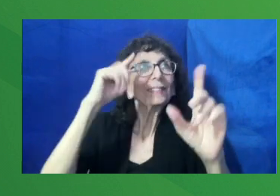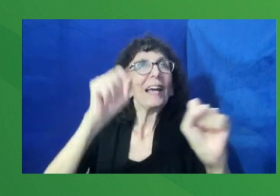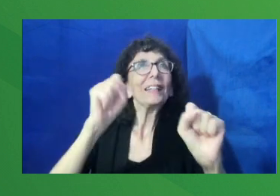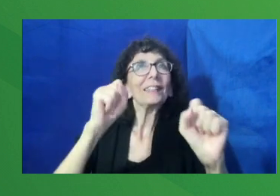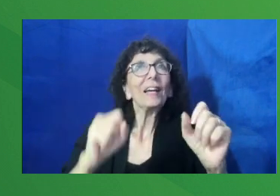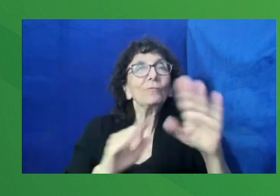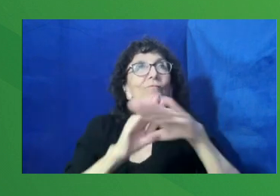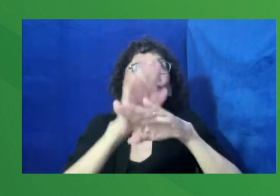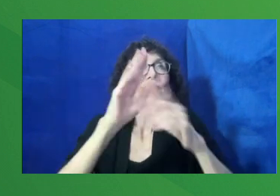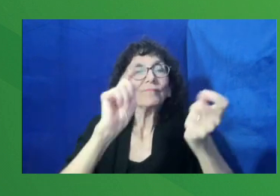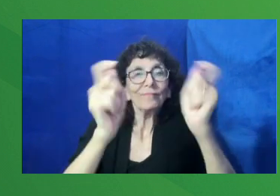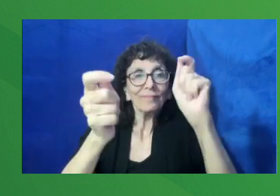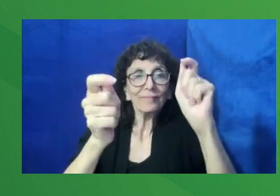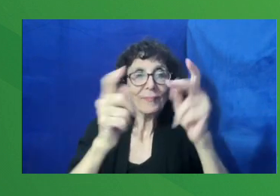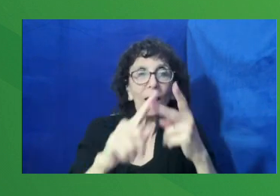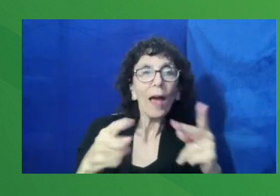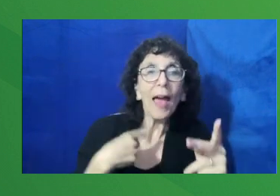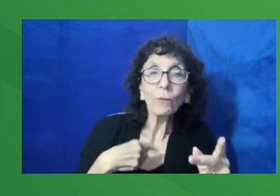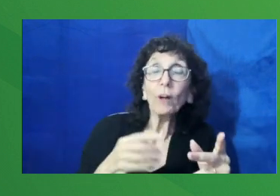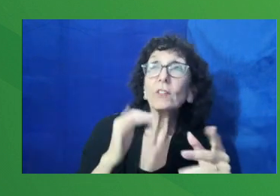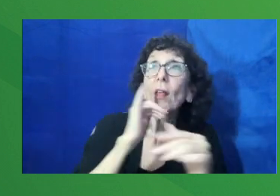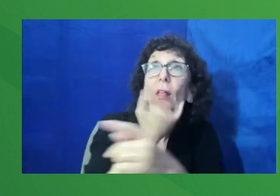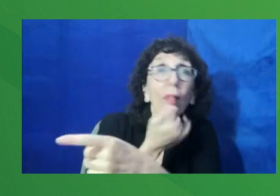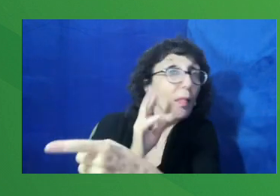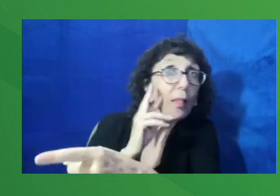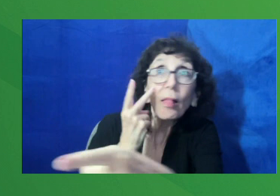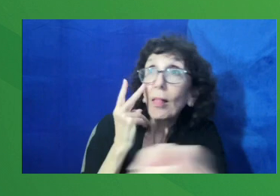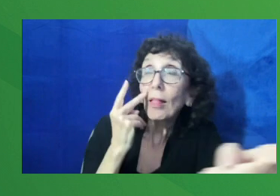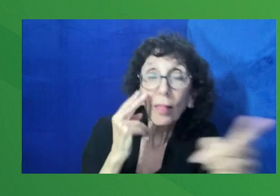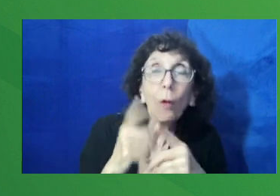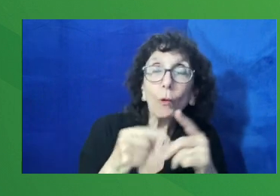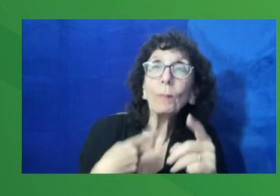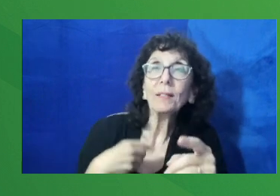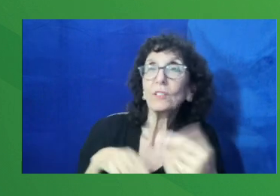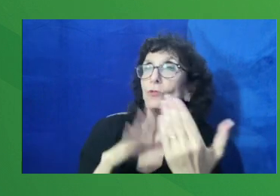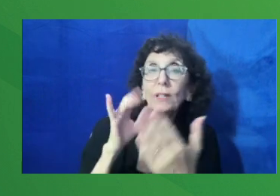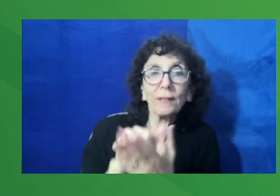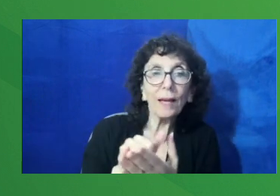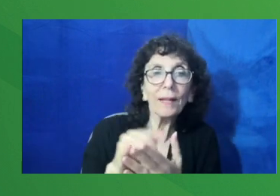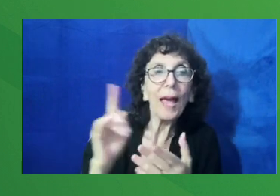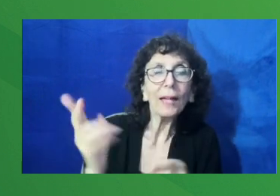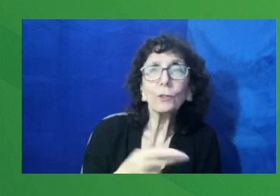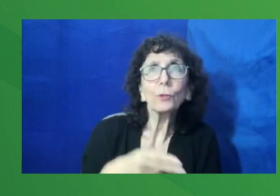we need to use highly effective teaching methods, all those great instructional strategies.